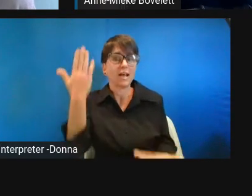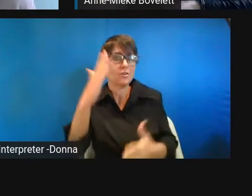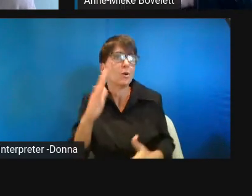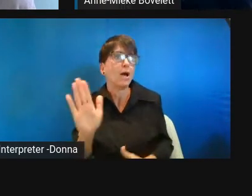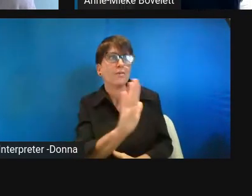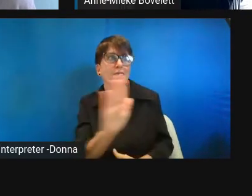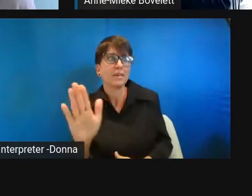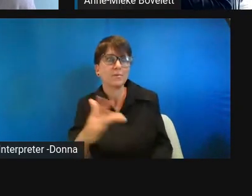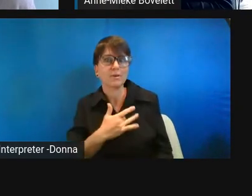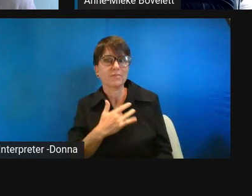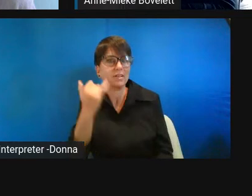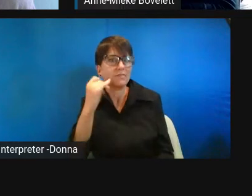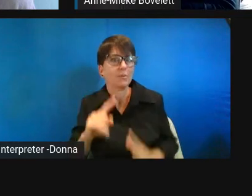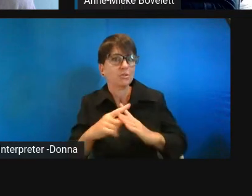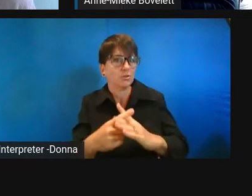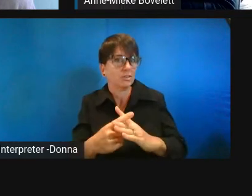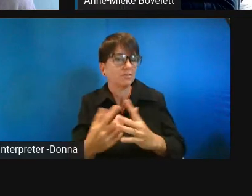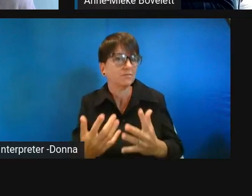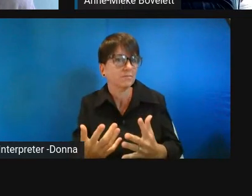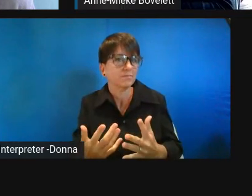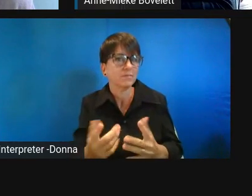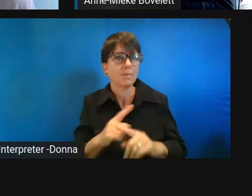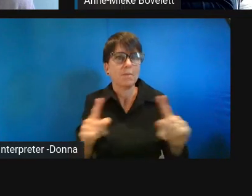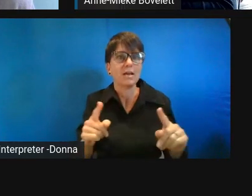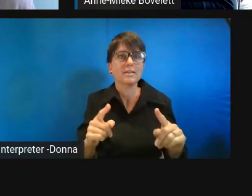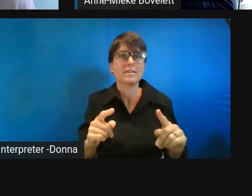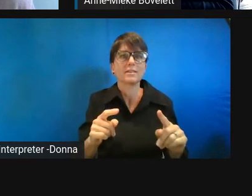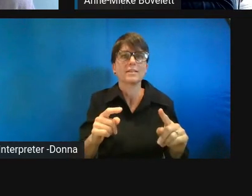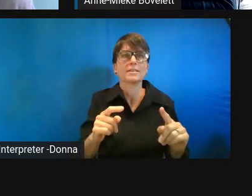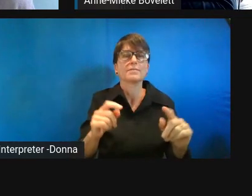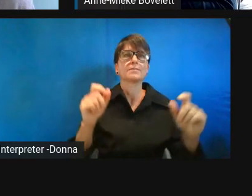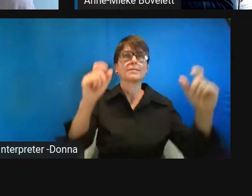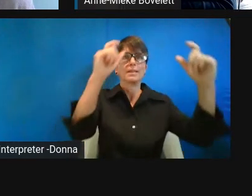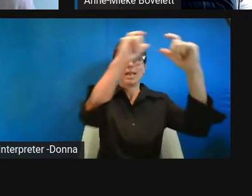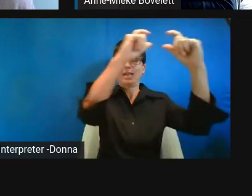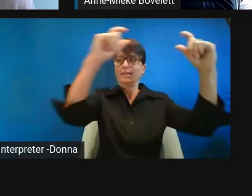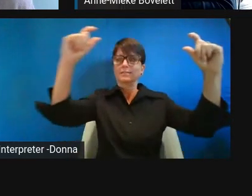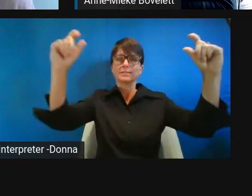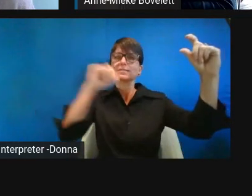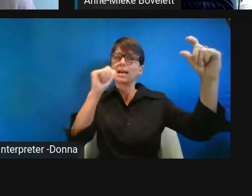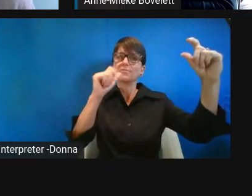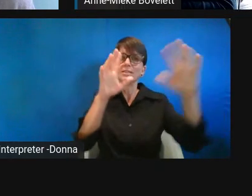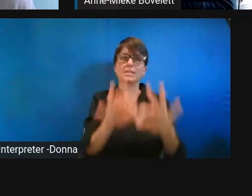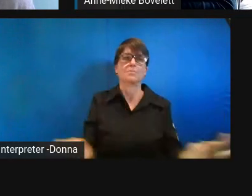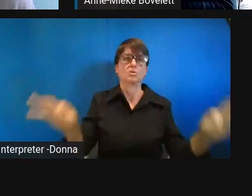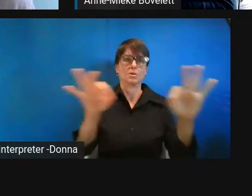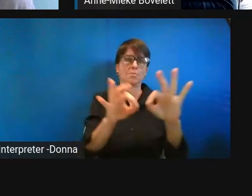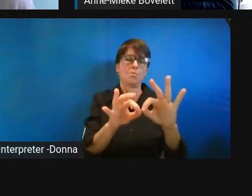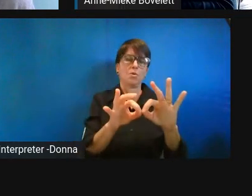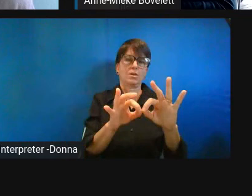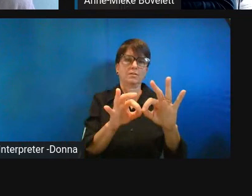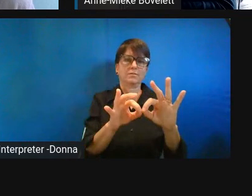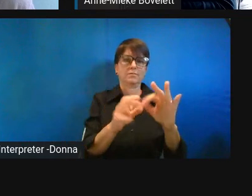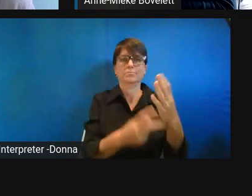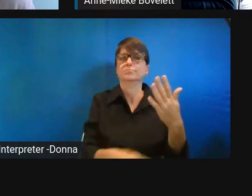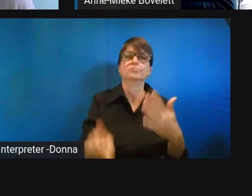Maybe for me, headings are not the most important priority, but for someone who just started, yes.